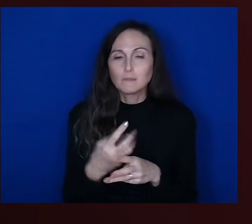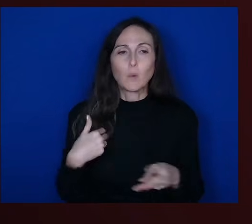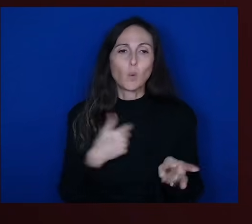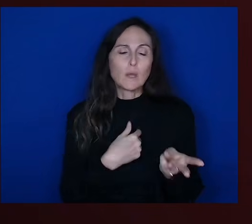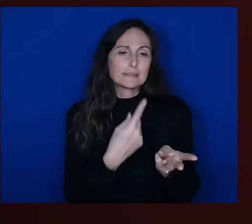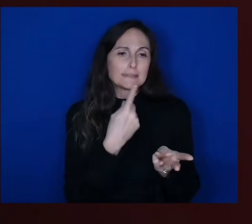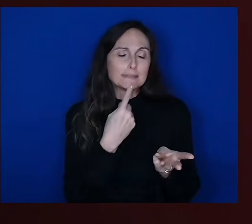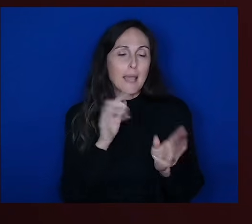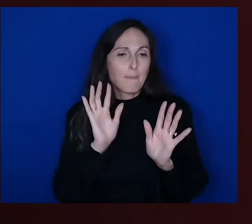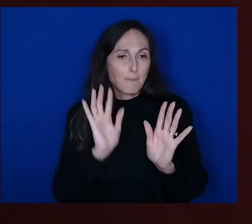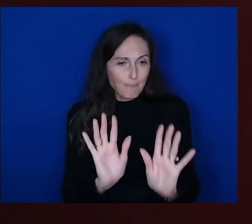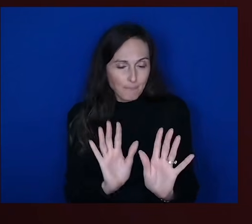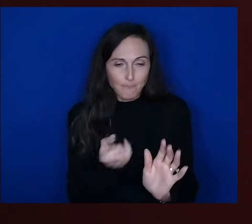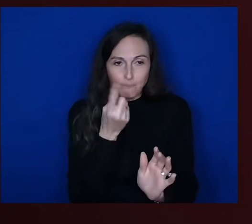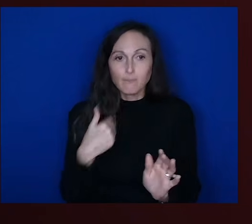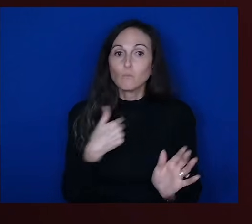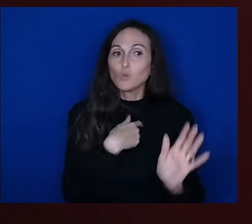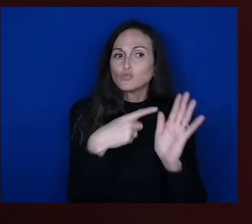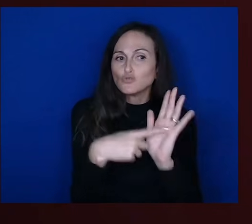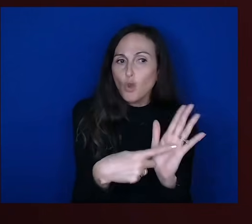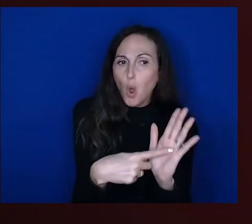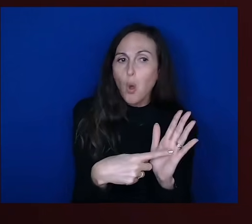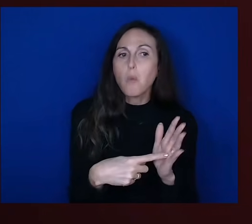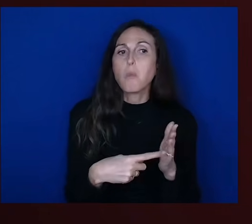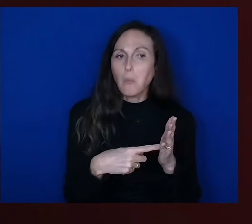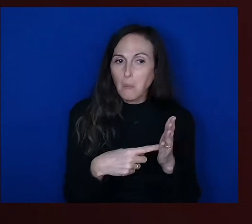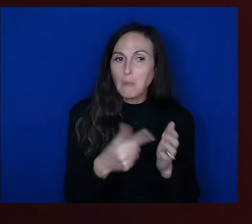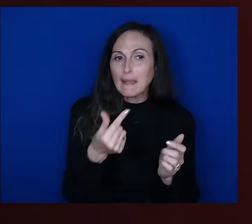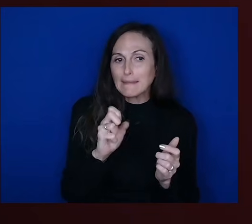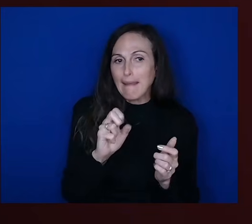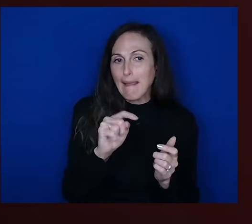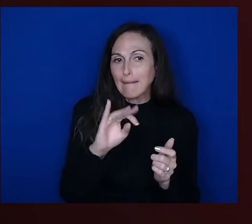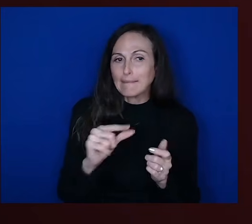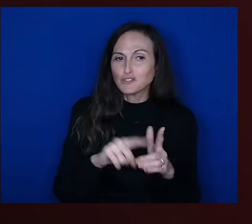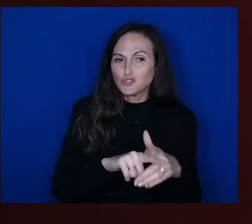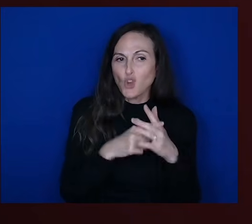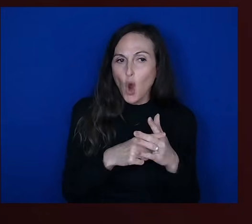you a getting started template, we've shown you some snippets, but we wanted to build